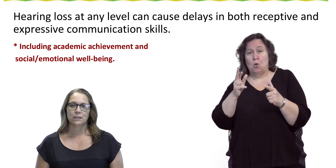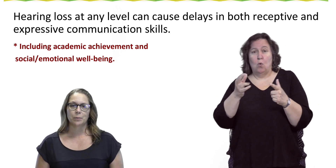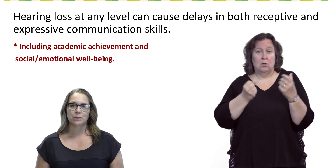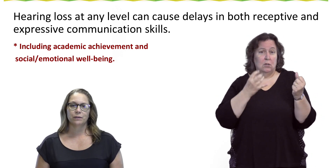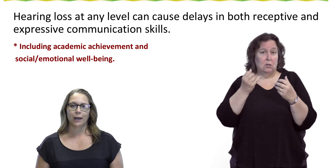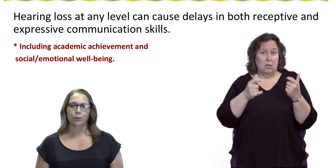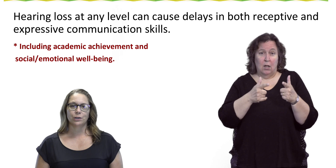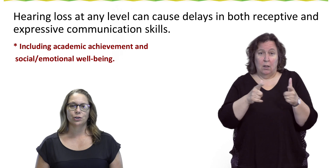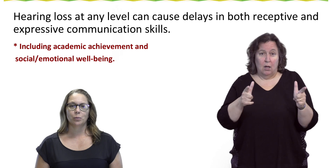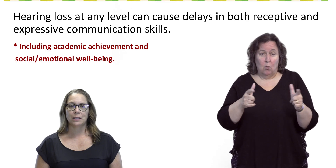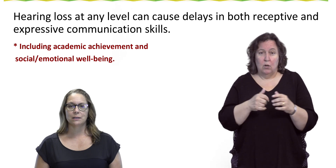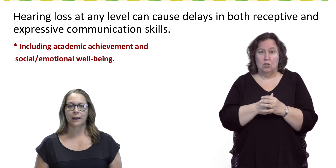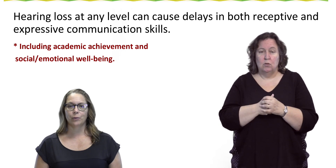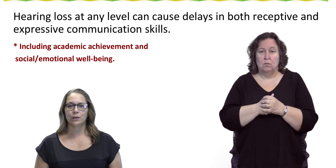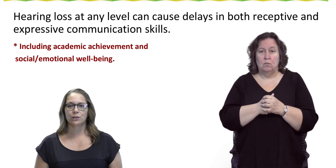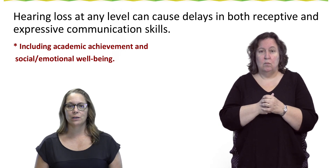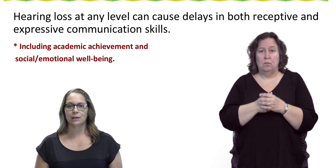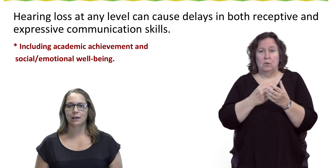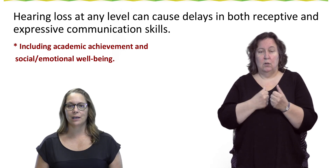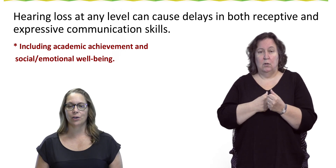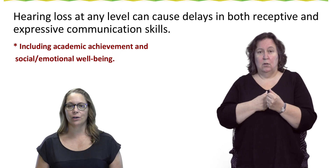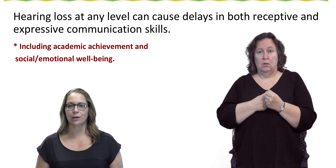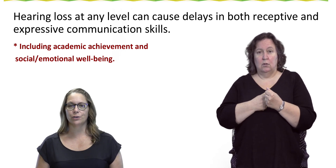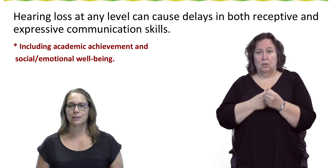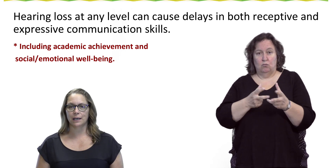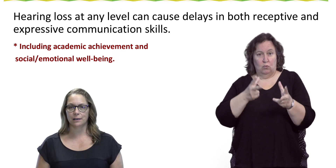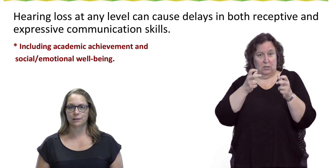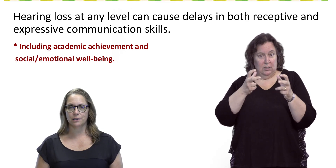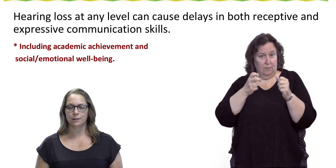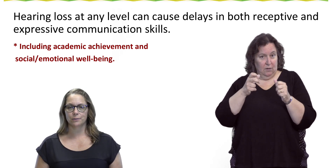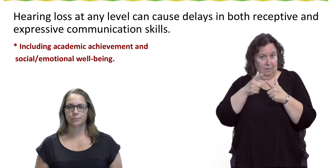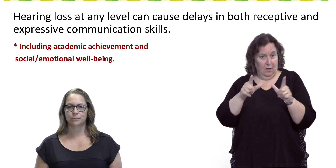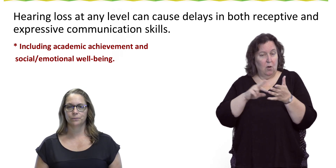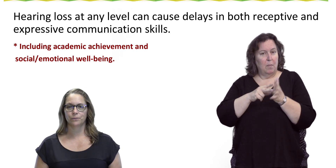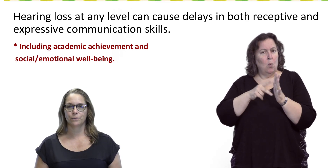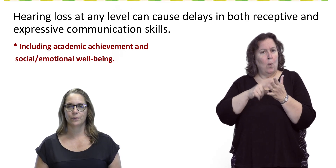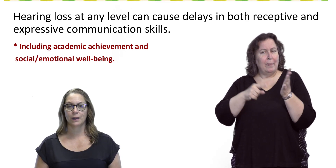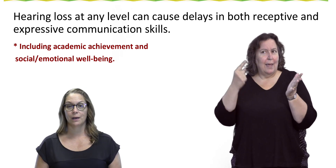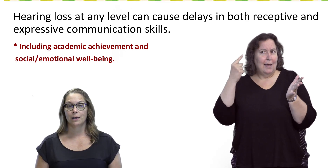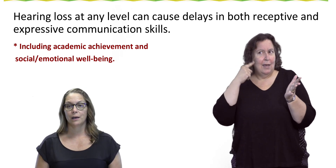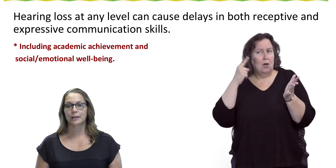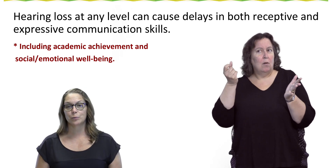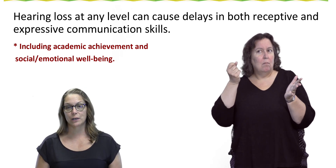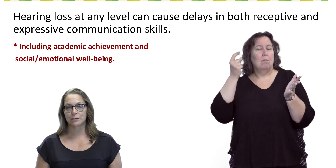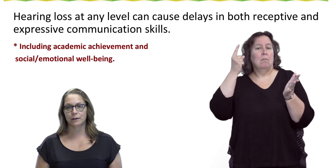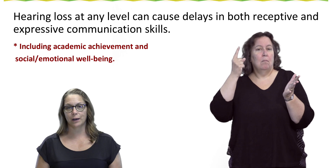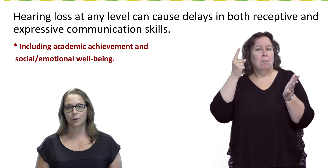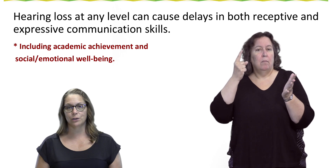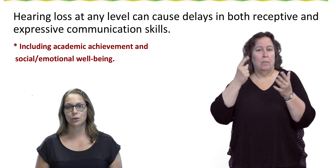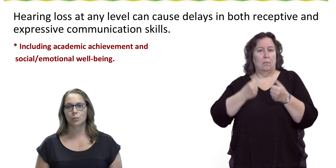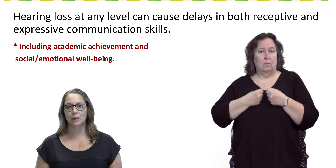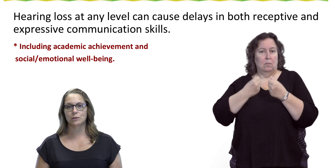Receptive language means language that they hear and understand. Expressive language means